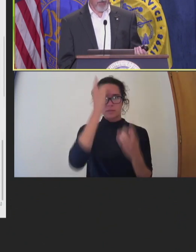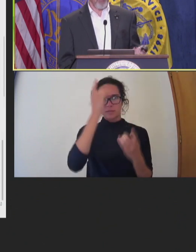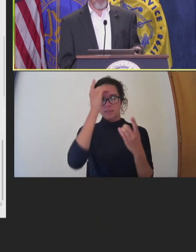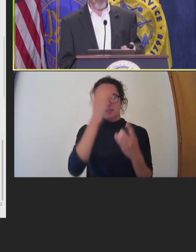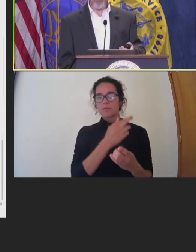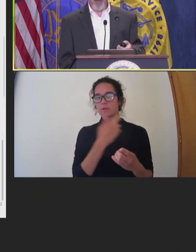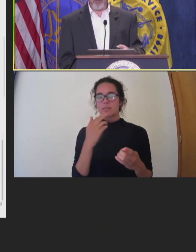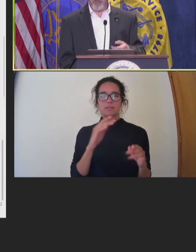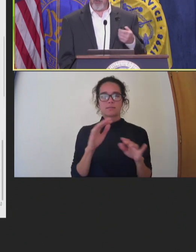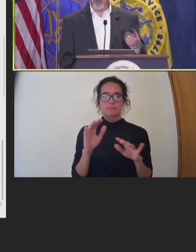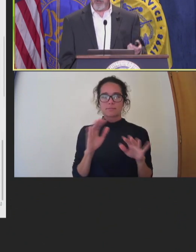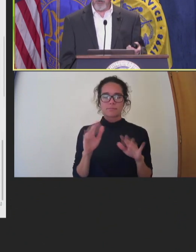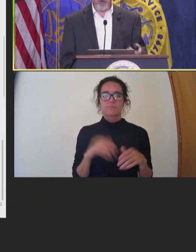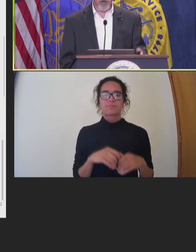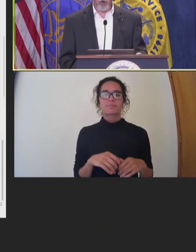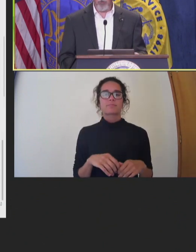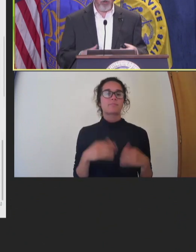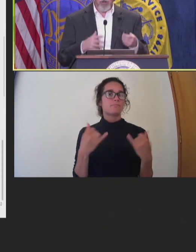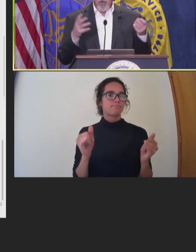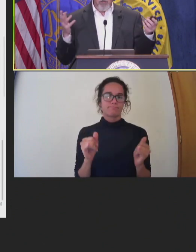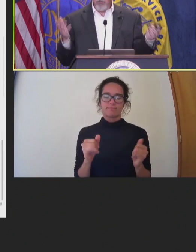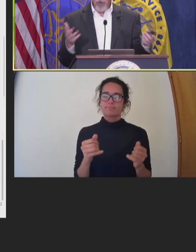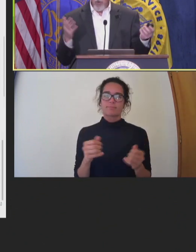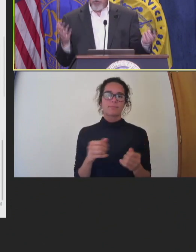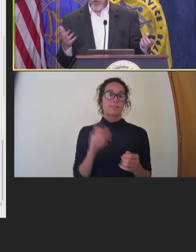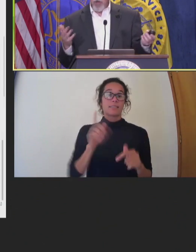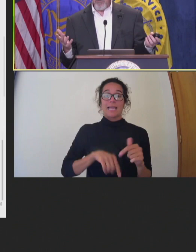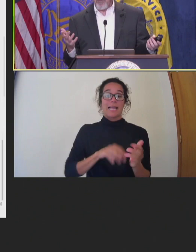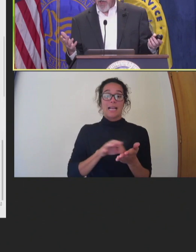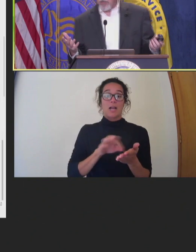the number of times I still continue to hear, "Well, there's no point doing COVID vaccine.